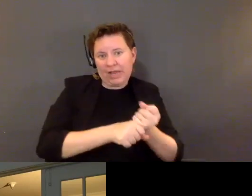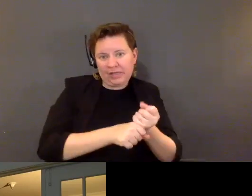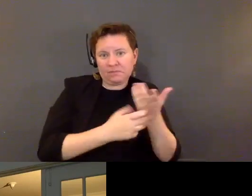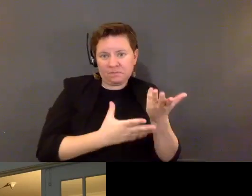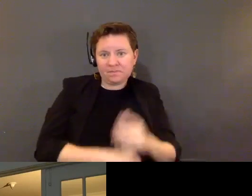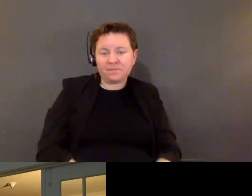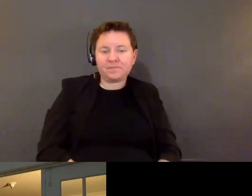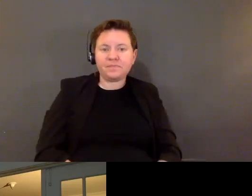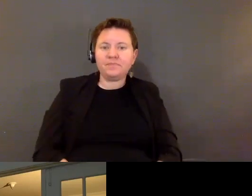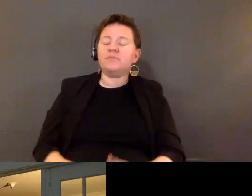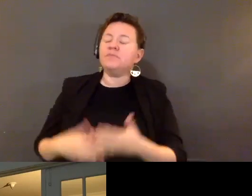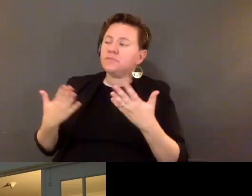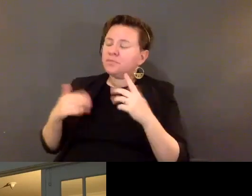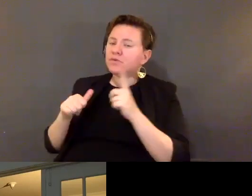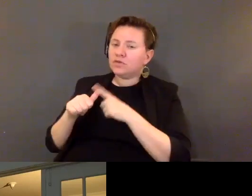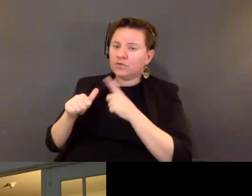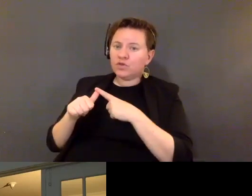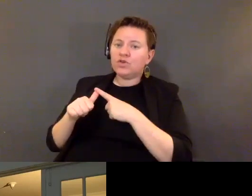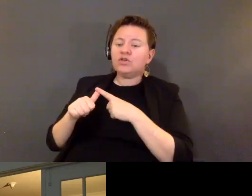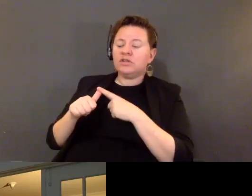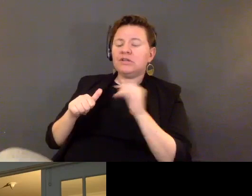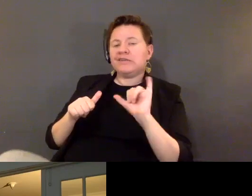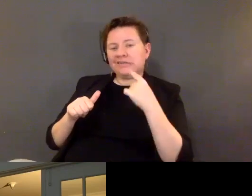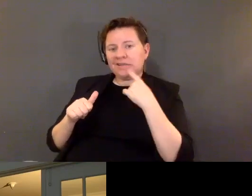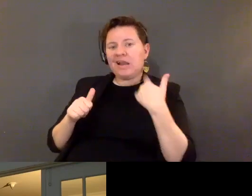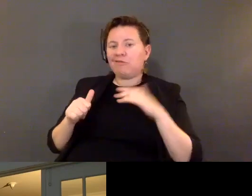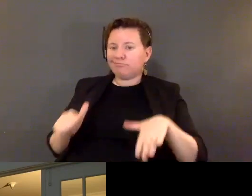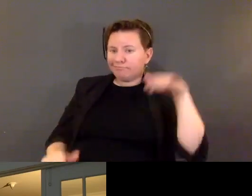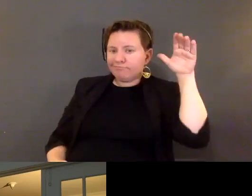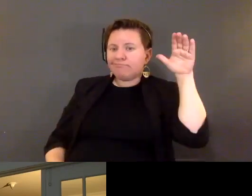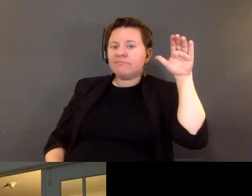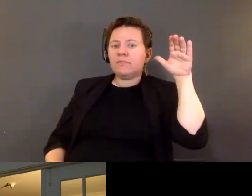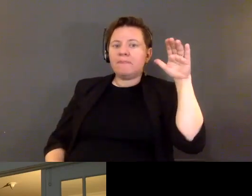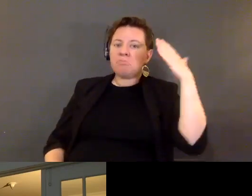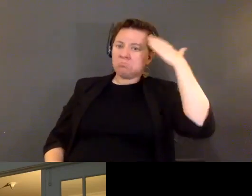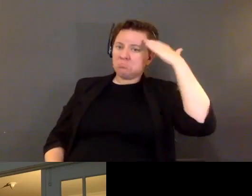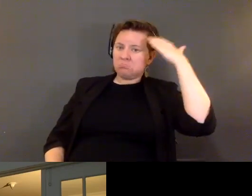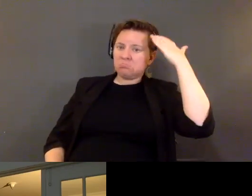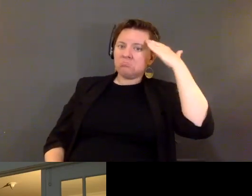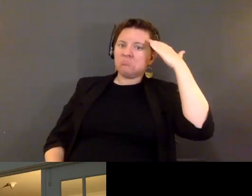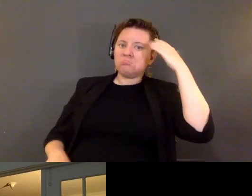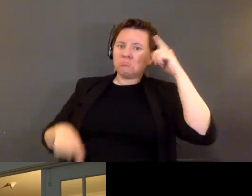well first off you know like i said i i grew up aware that there was a variety of bodies but i